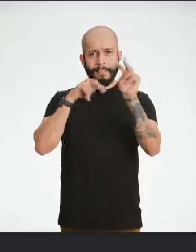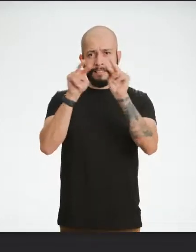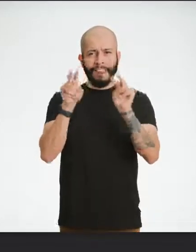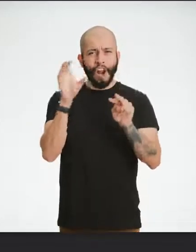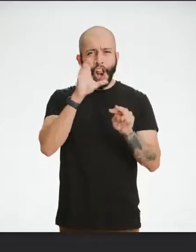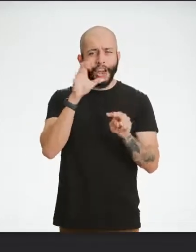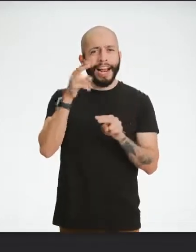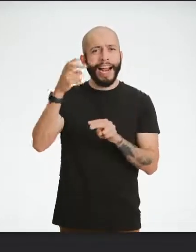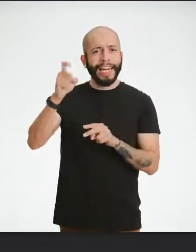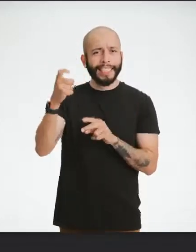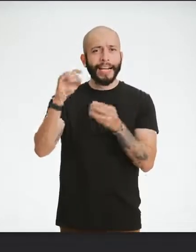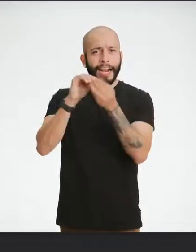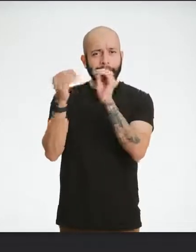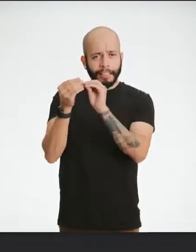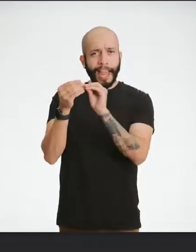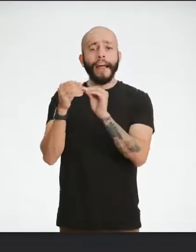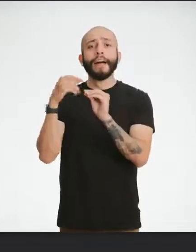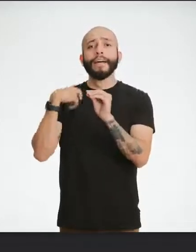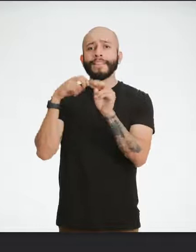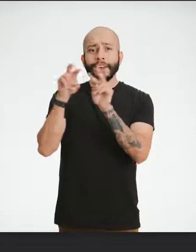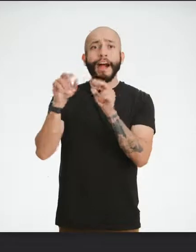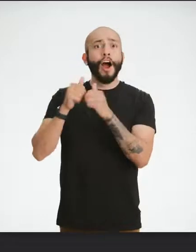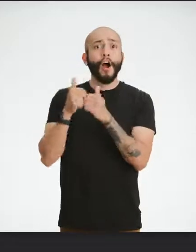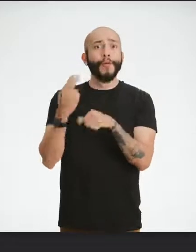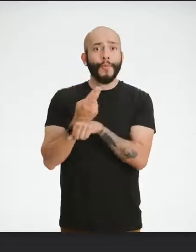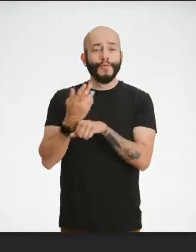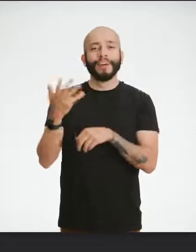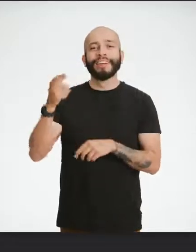Here, where I'm looking for a hex digit, I'll use the new .